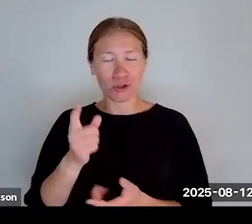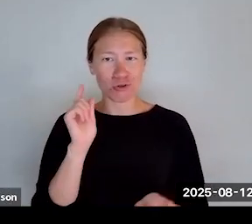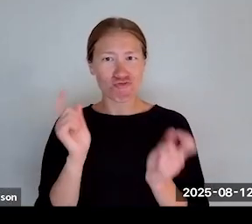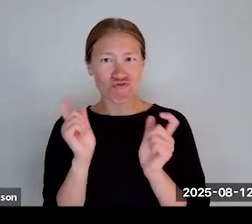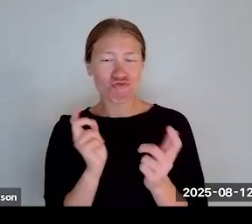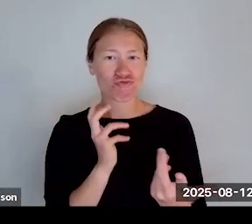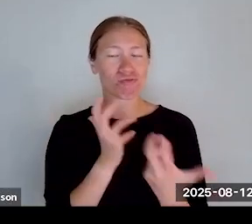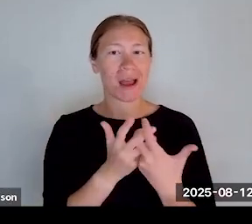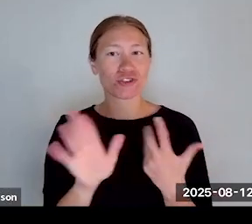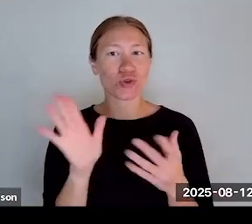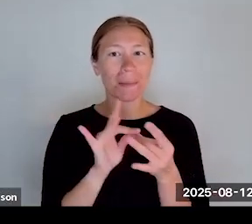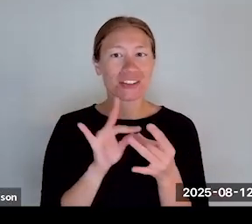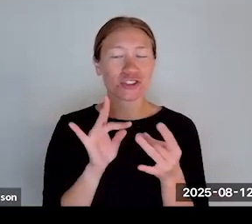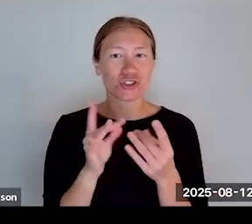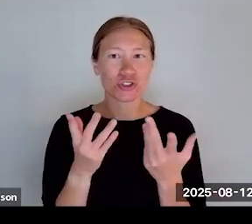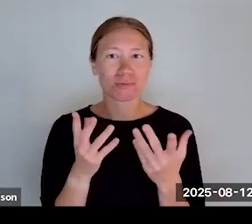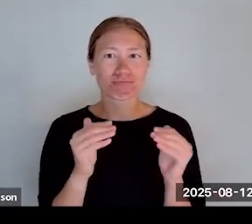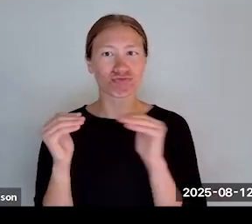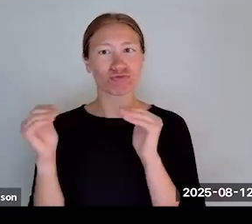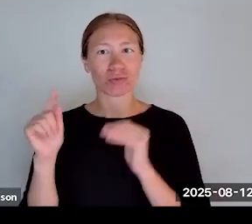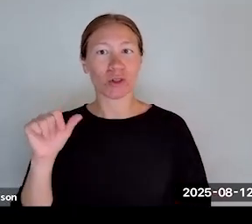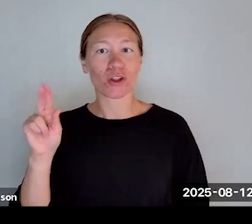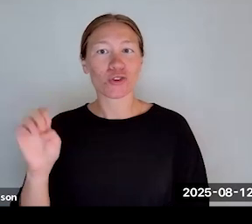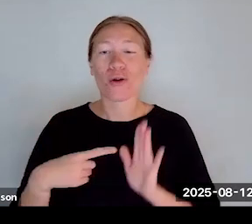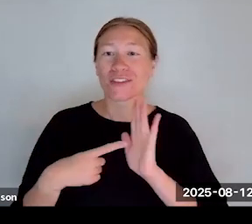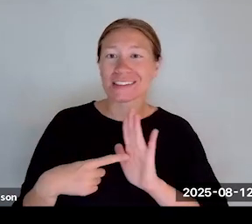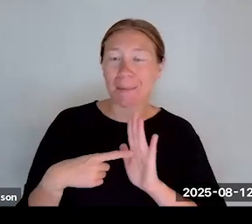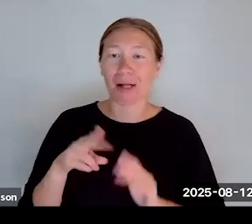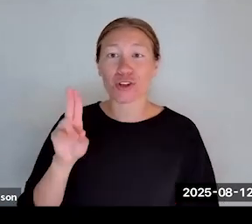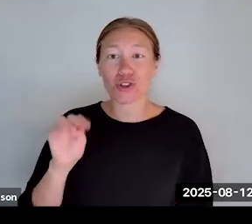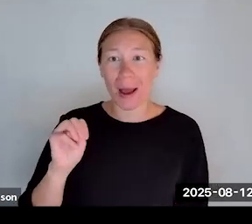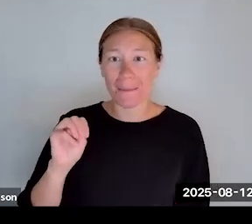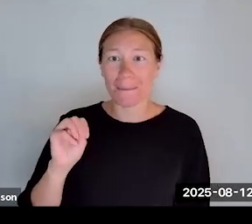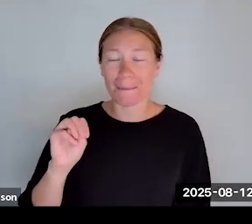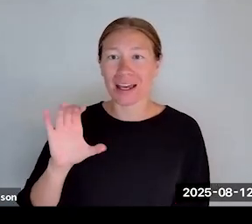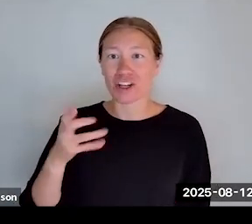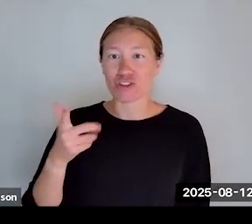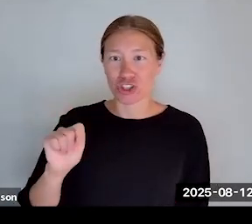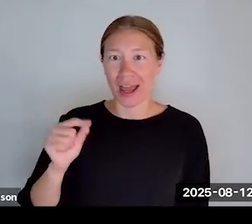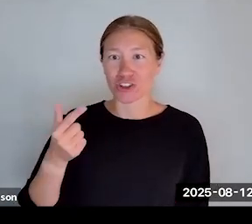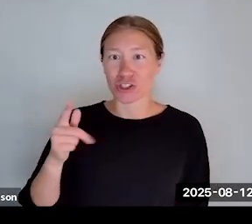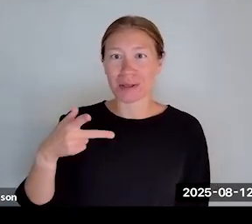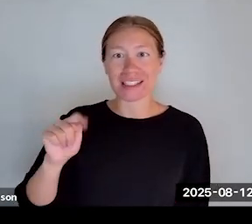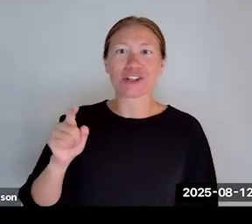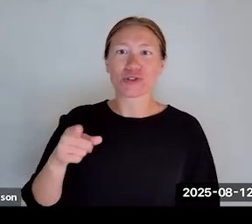For example, with UM's ChatGPT, you can type your statement and request to make this sound more assertive.